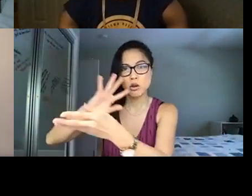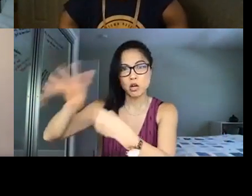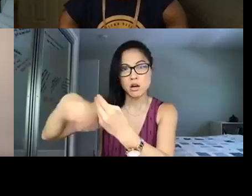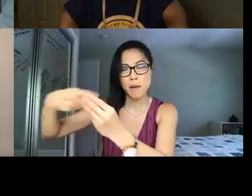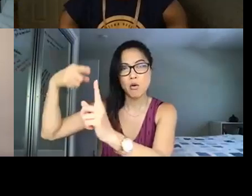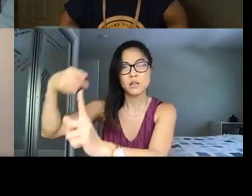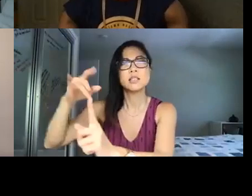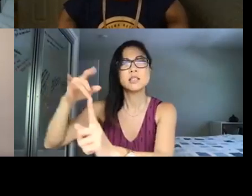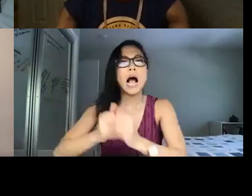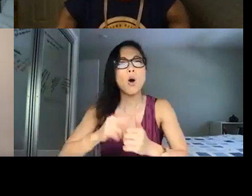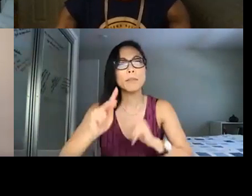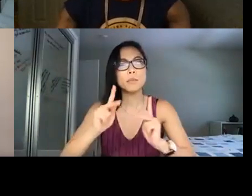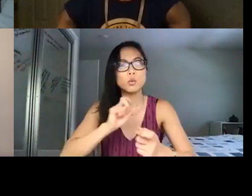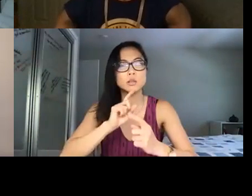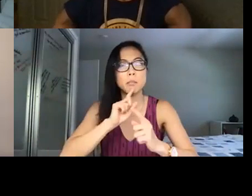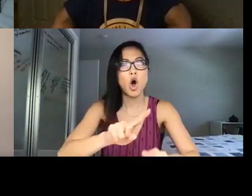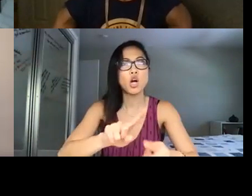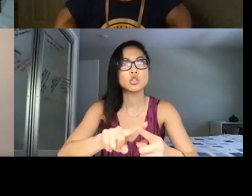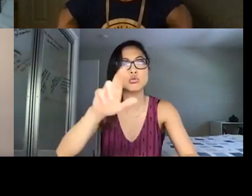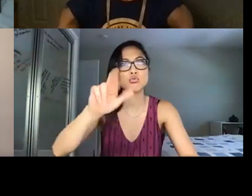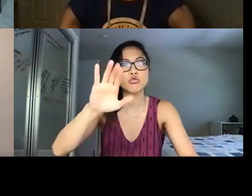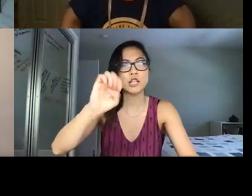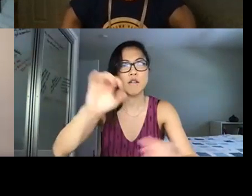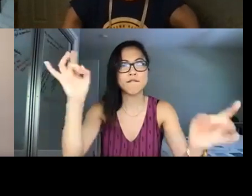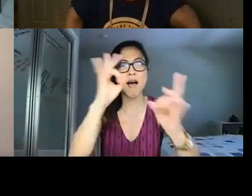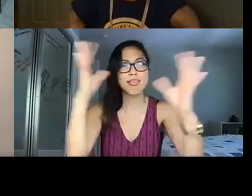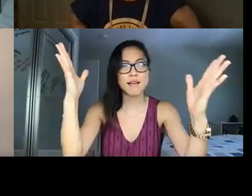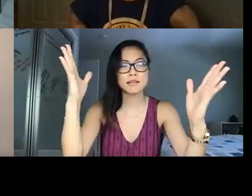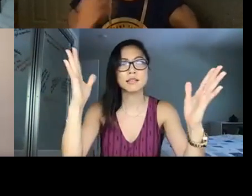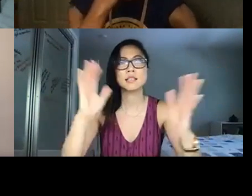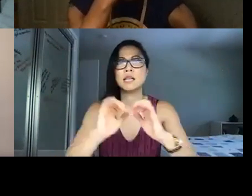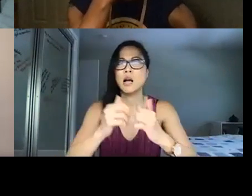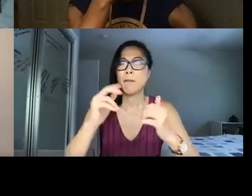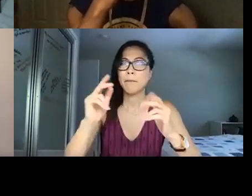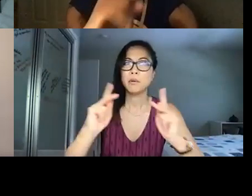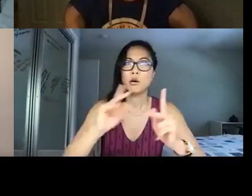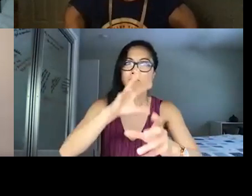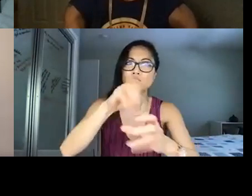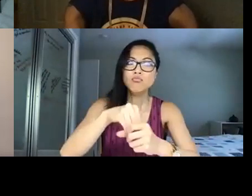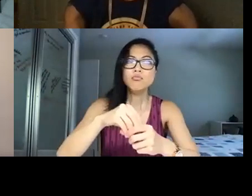violence, people being champions for antiracist practices, people doing that kind of work, correct me if I'm wrong, is